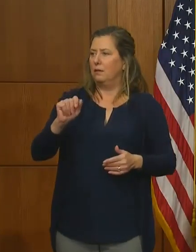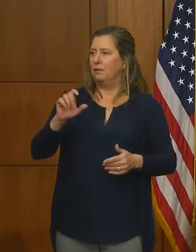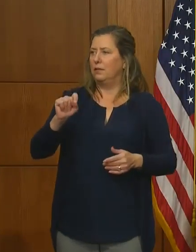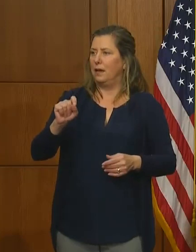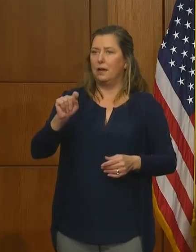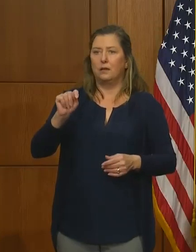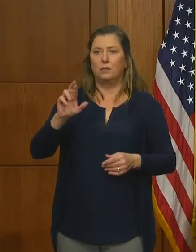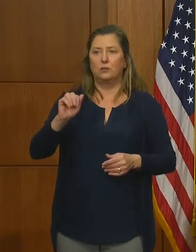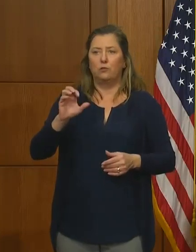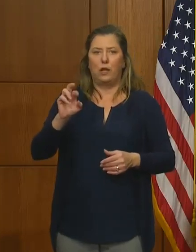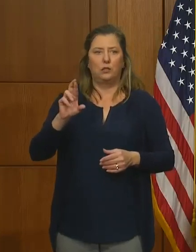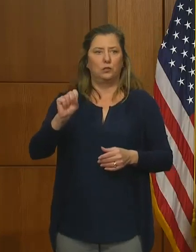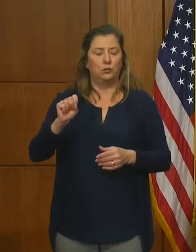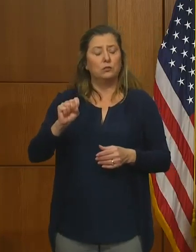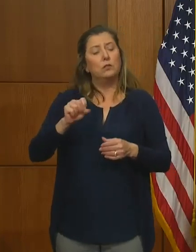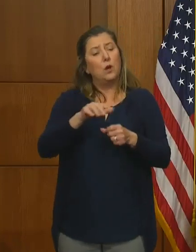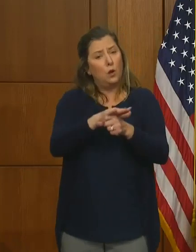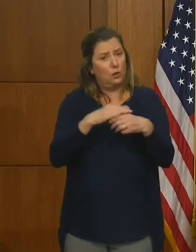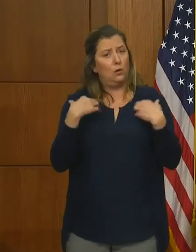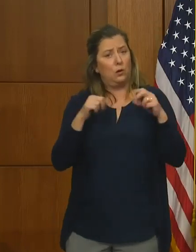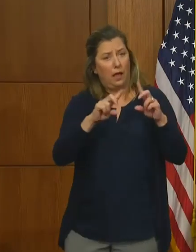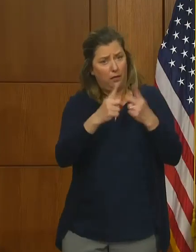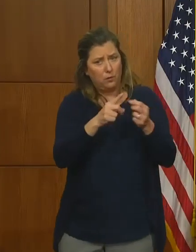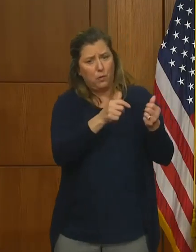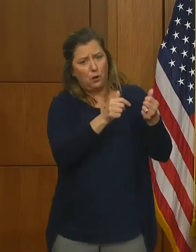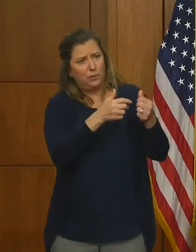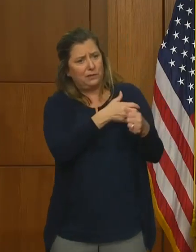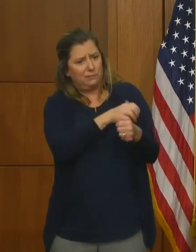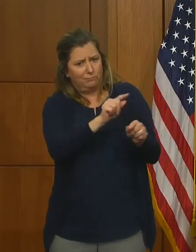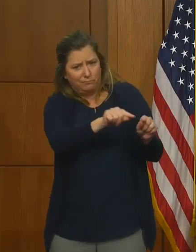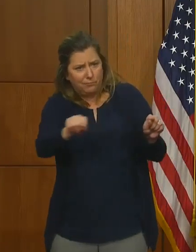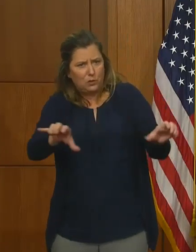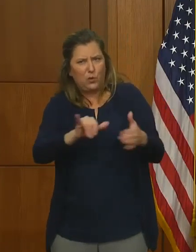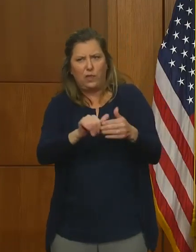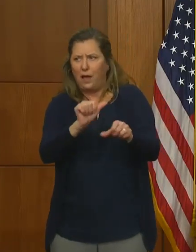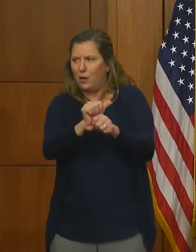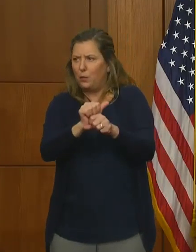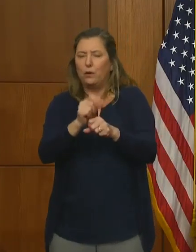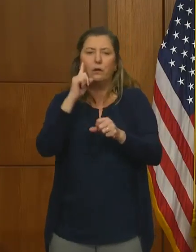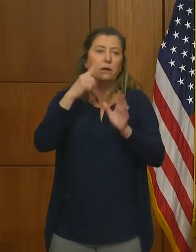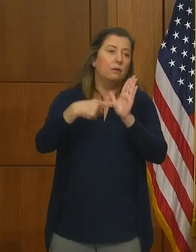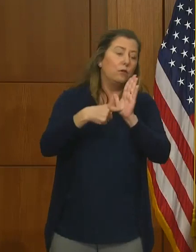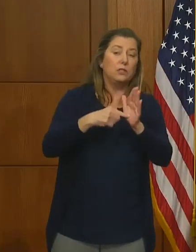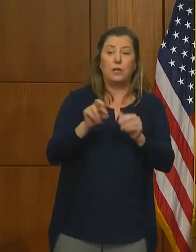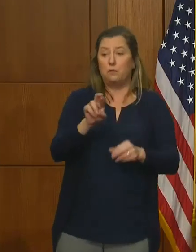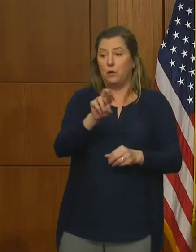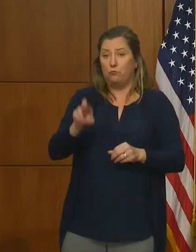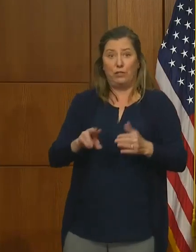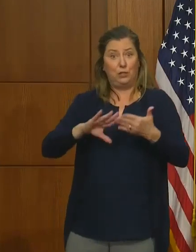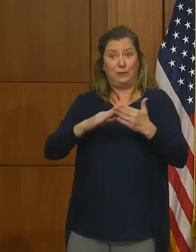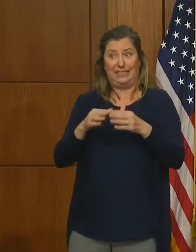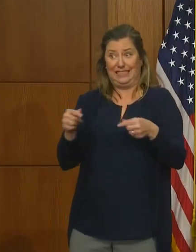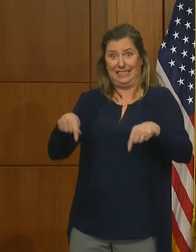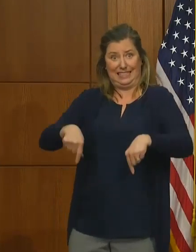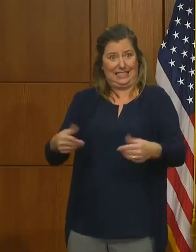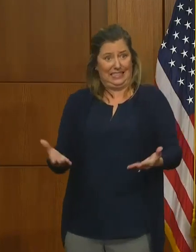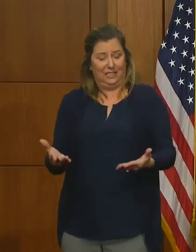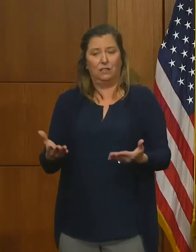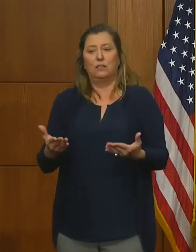OF ALL OUR CONTACT TRACERS- OUR LOCAL HEALTH DEPARTMENTS DO